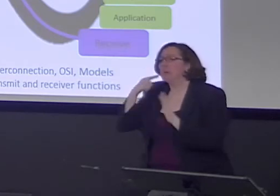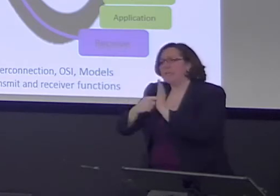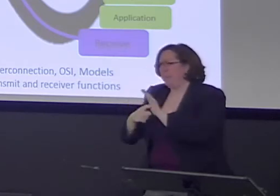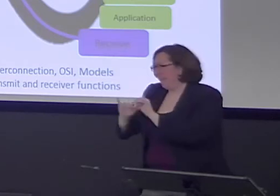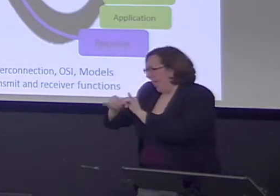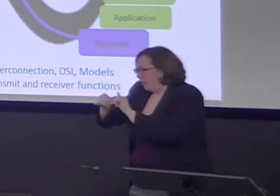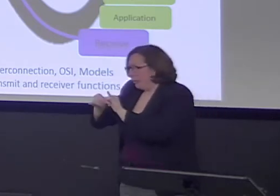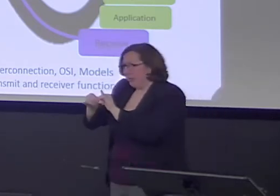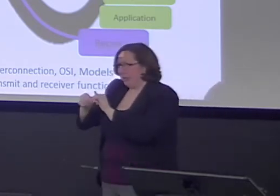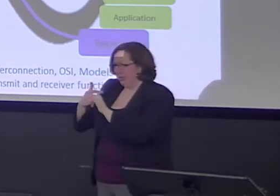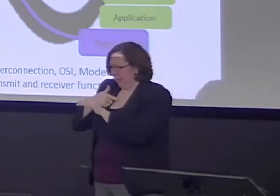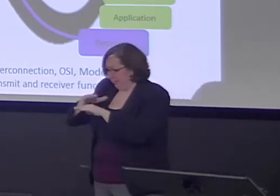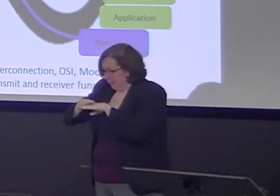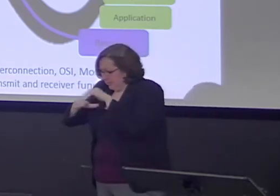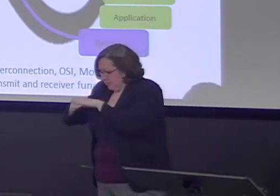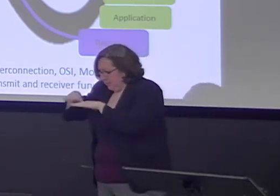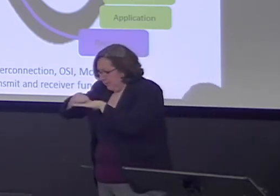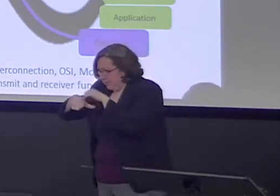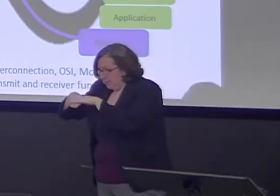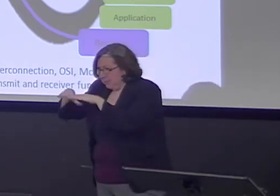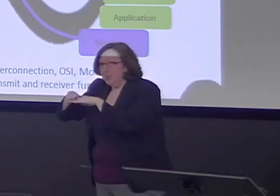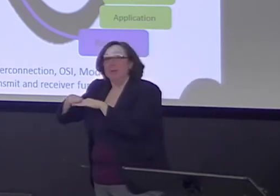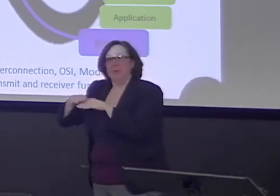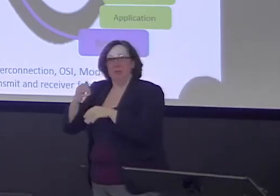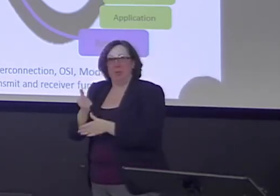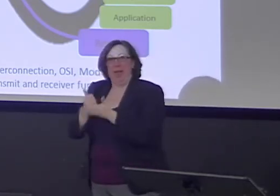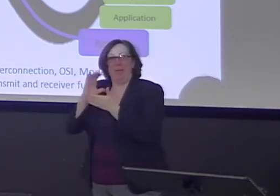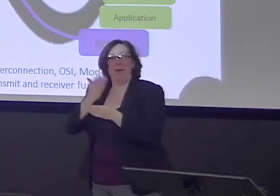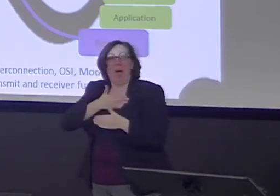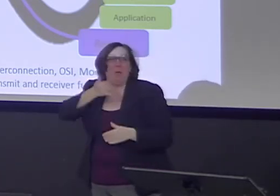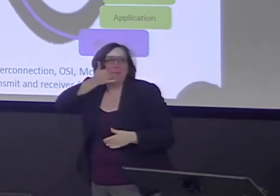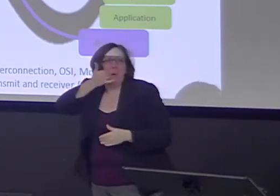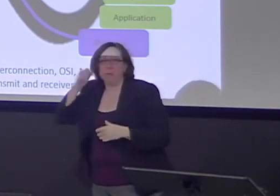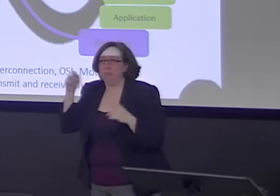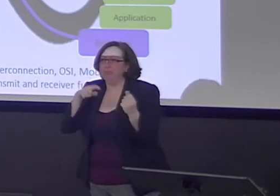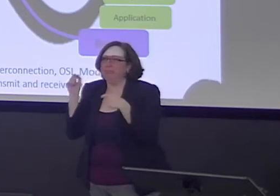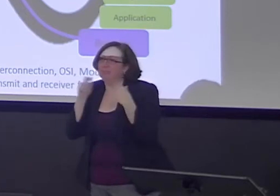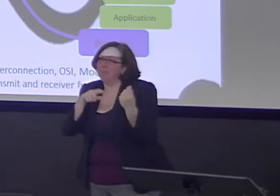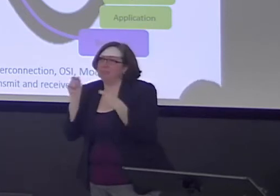to make it happen between our cell phones, and this is borrowed from what's called in this case